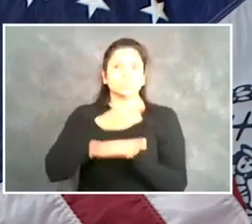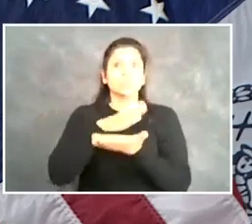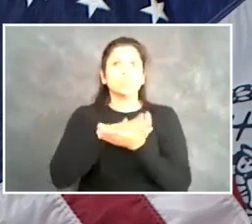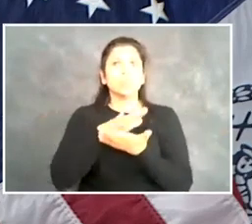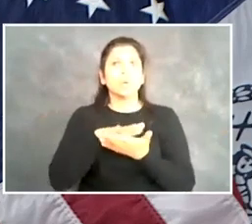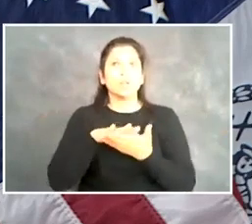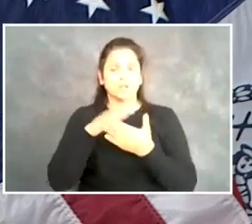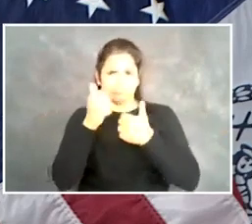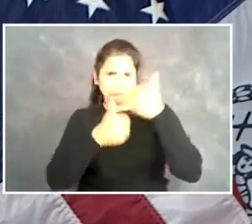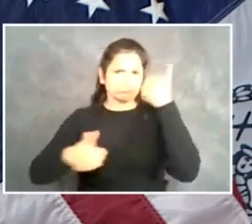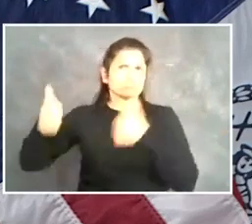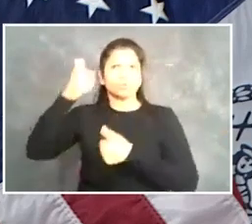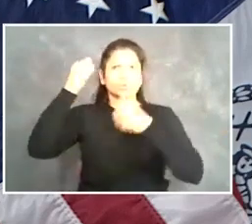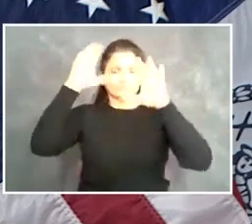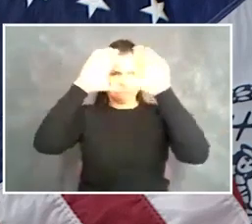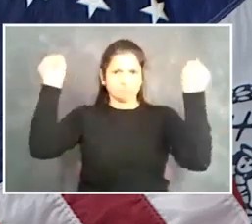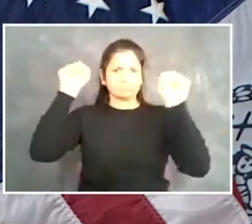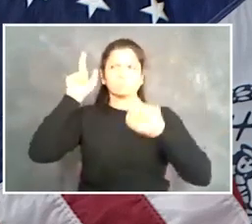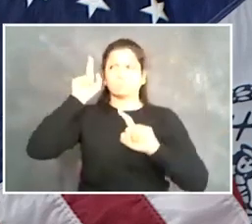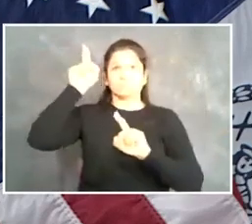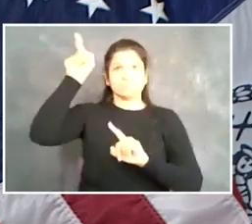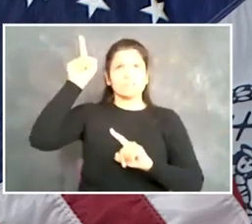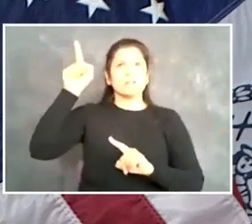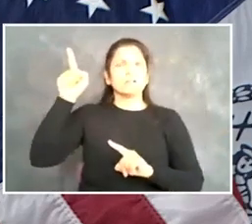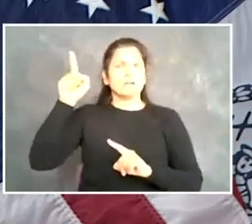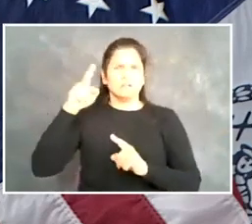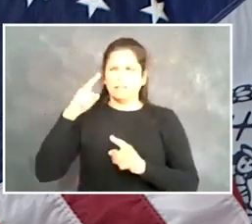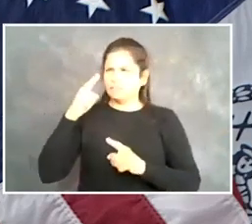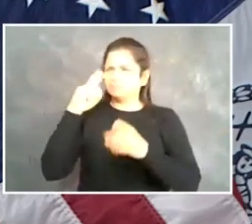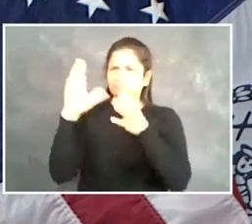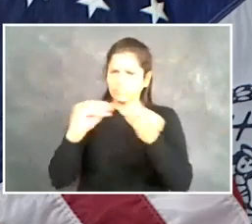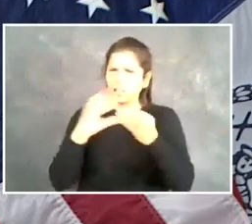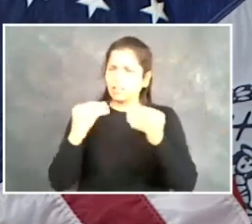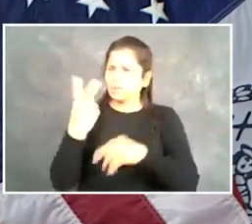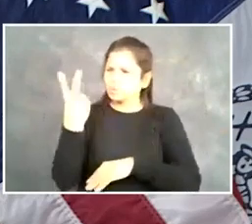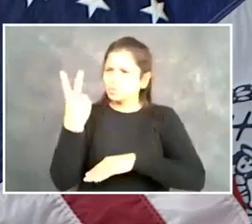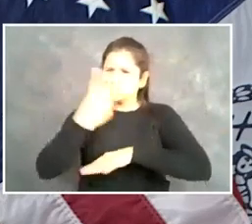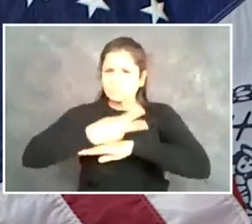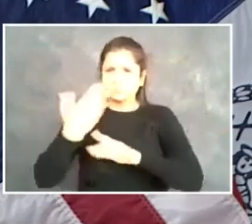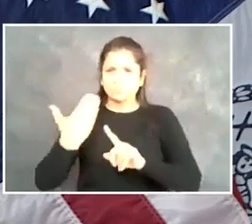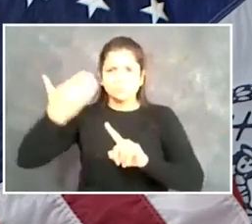LEARNING? CHRISTINA, ABSOLUTELY, YES. THE CHANCELLOR MENTIONED THIS ORIGINALLY, A COUPLE OF WEEKS